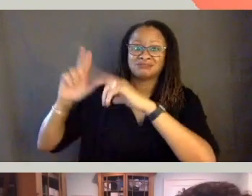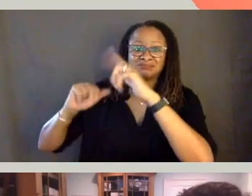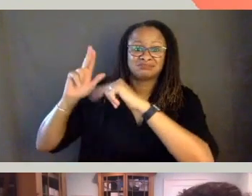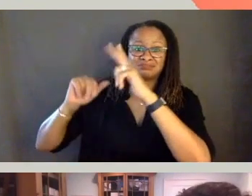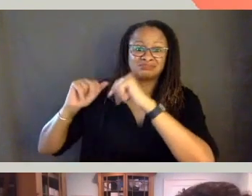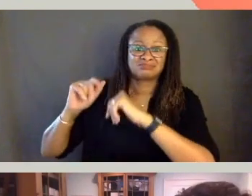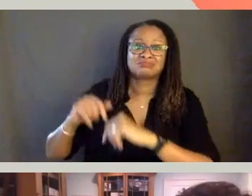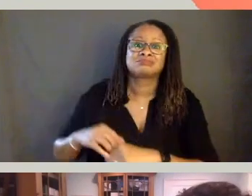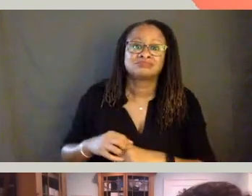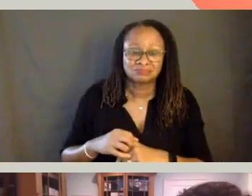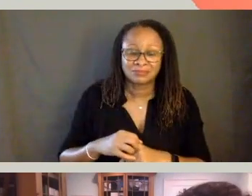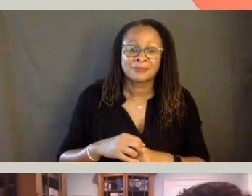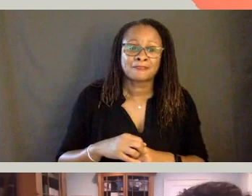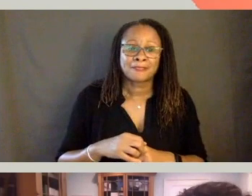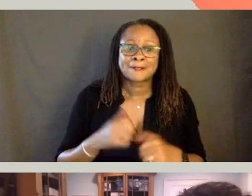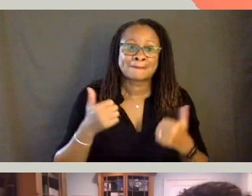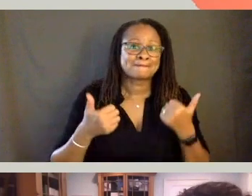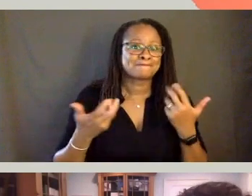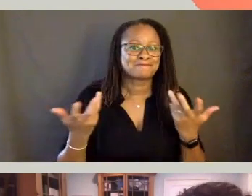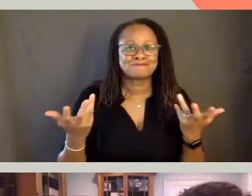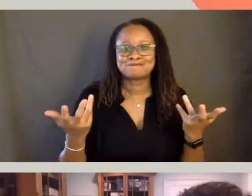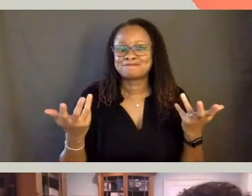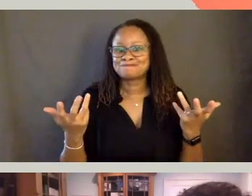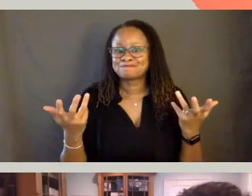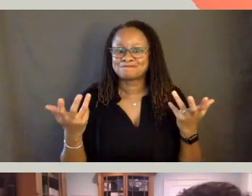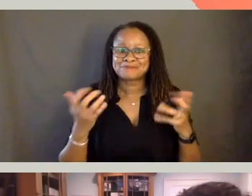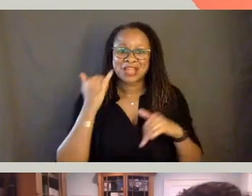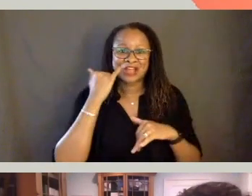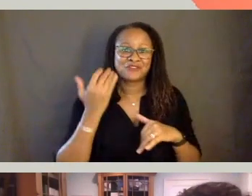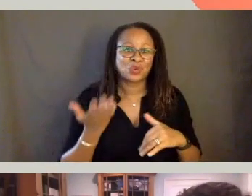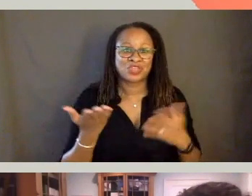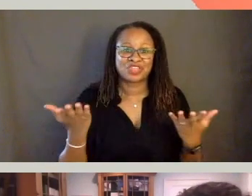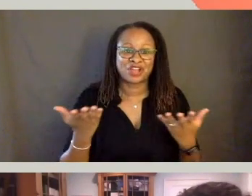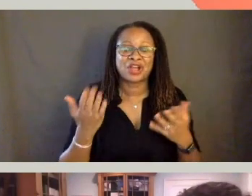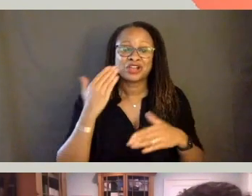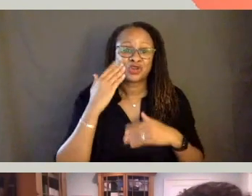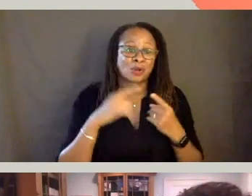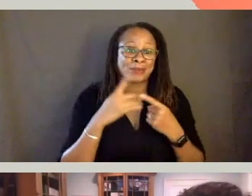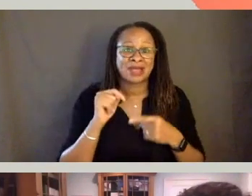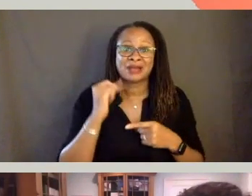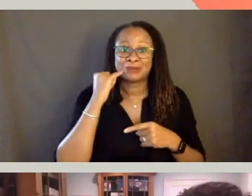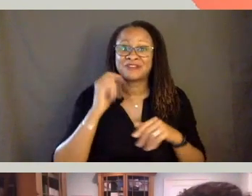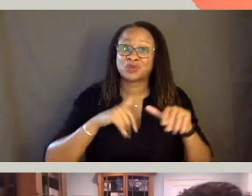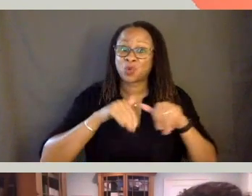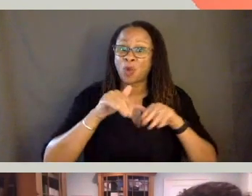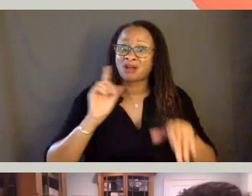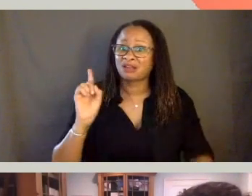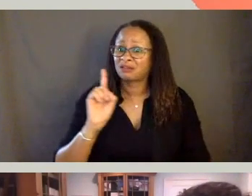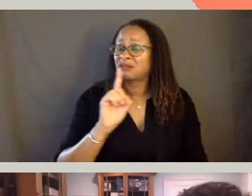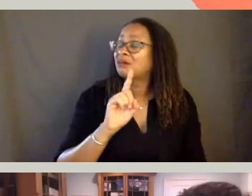which, if you were there, you knew about, but even if you were walking by at some point in that evening,